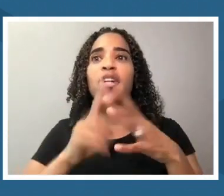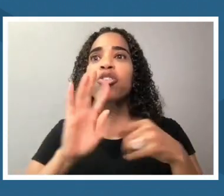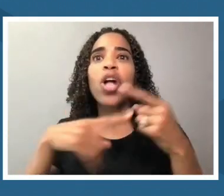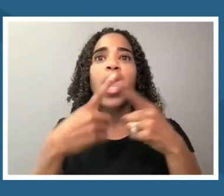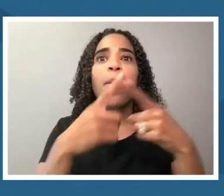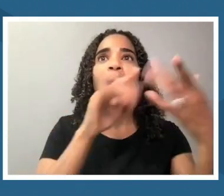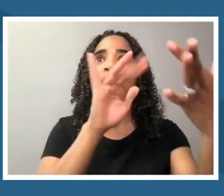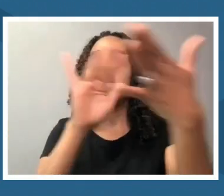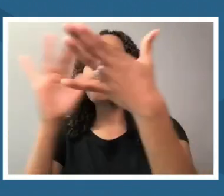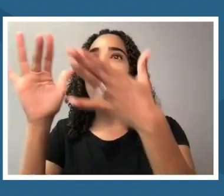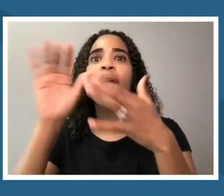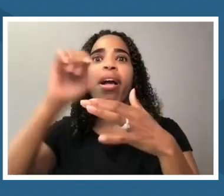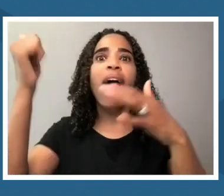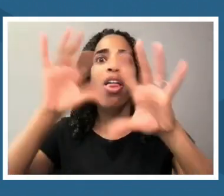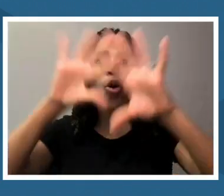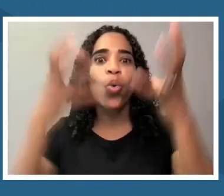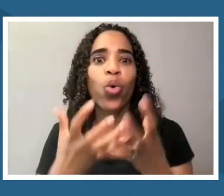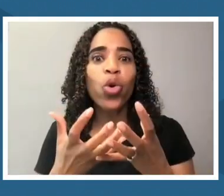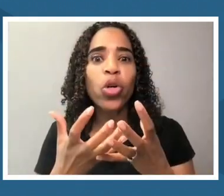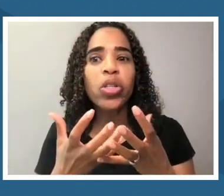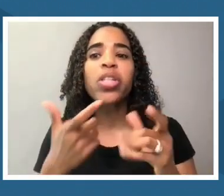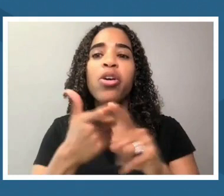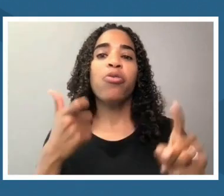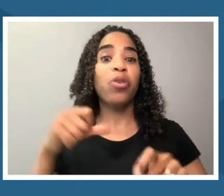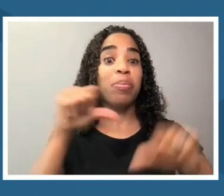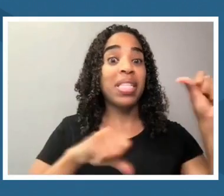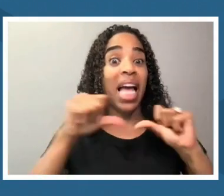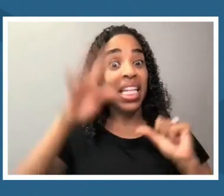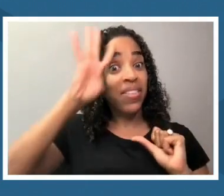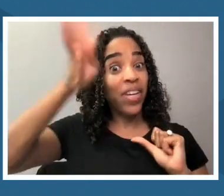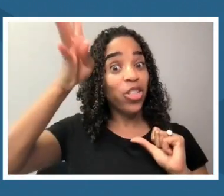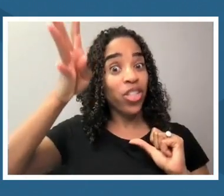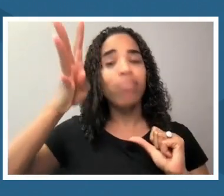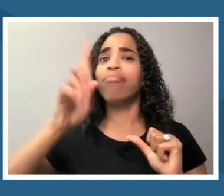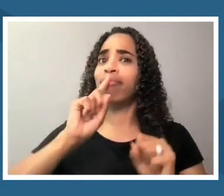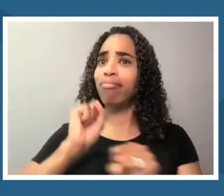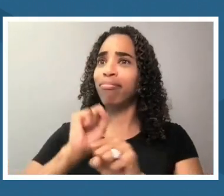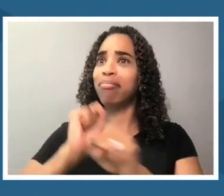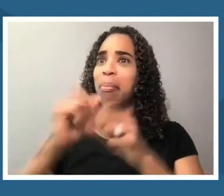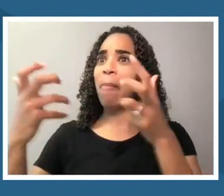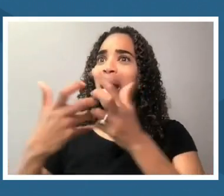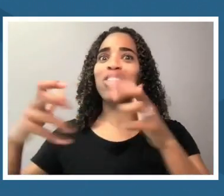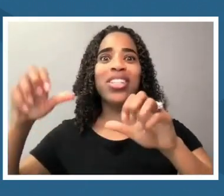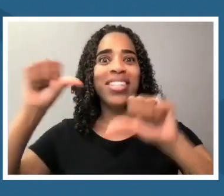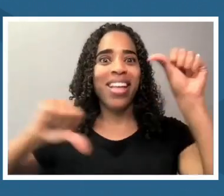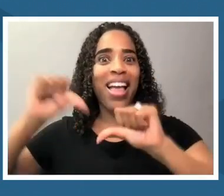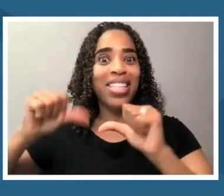science fiction to science fact um we're